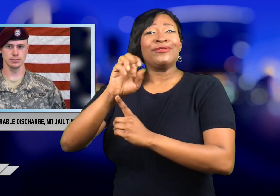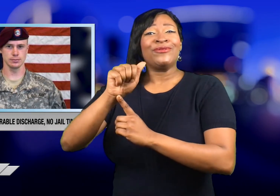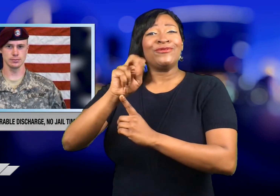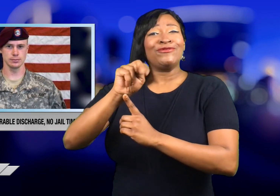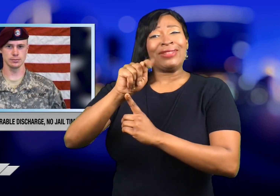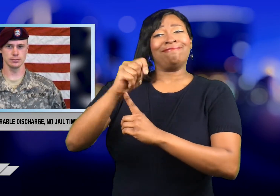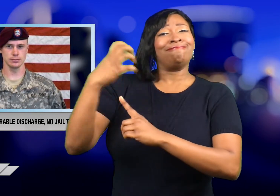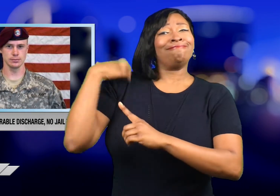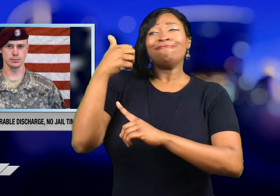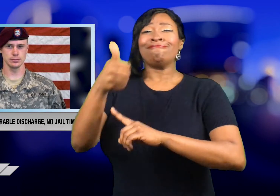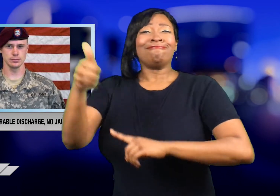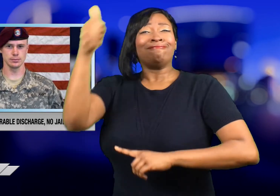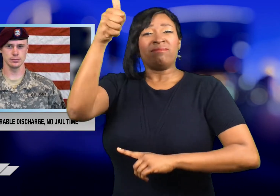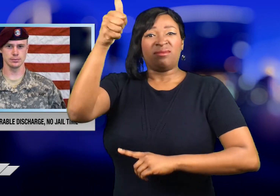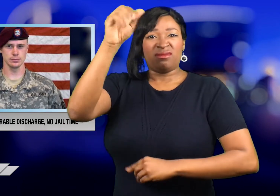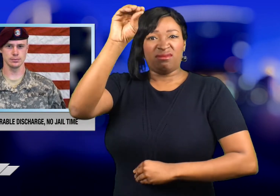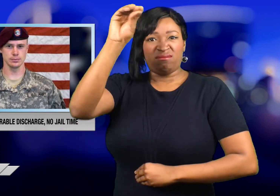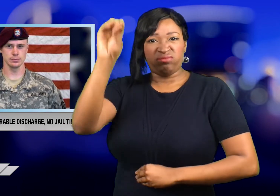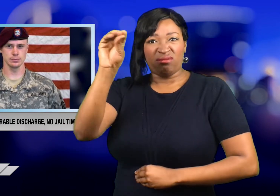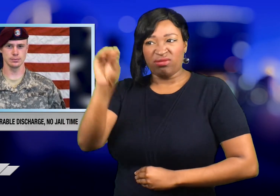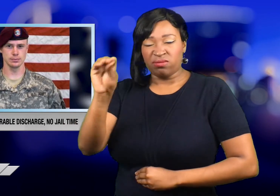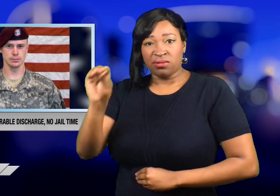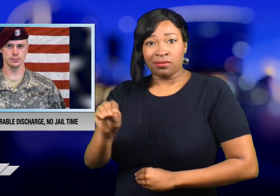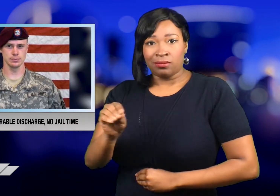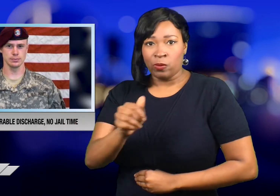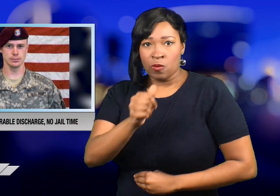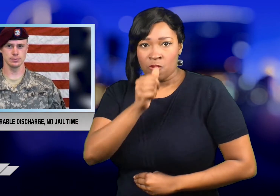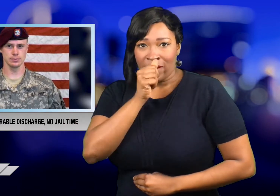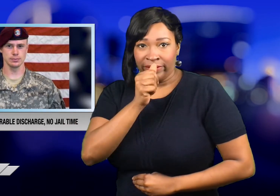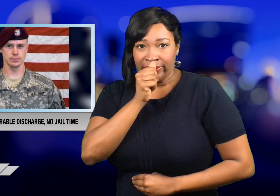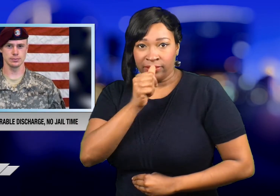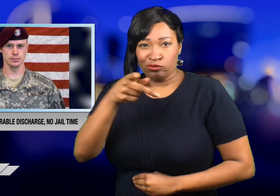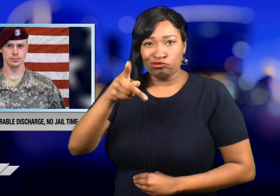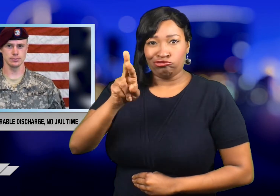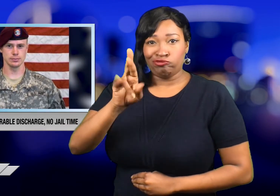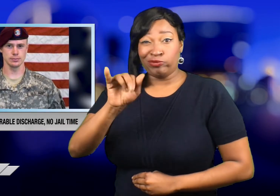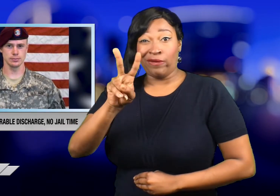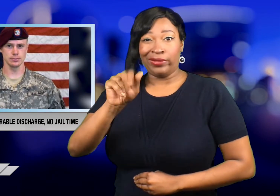to private